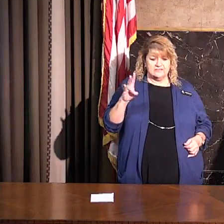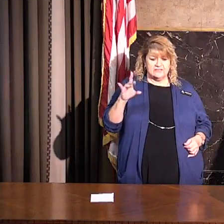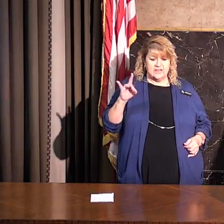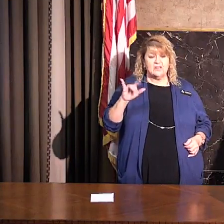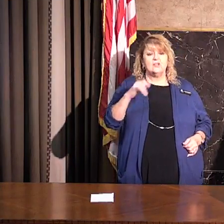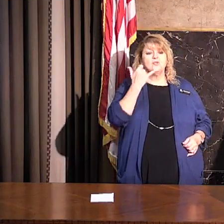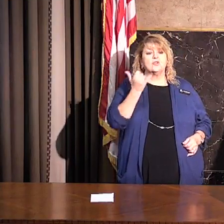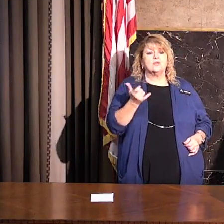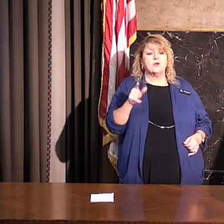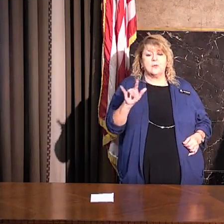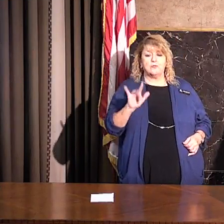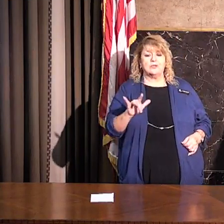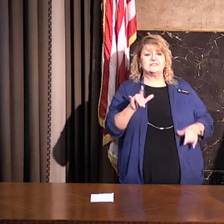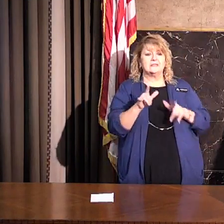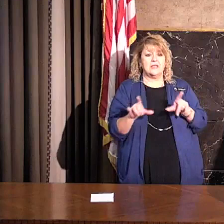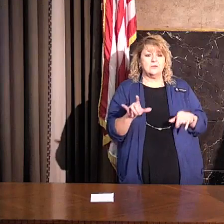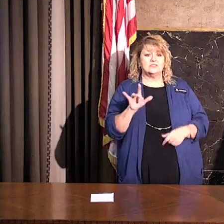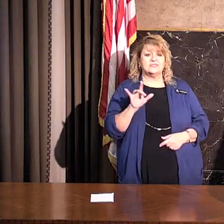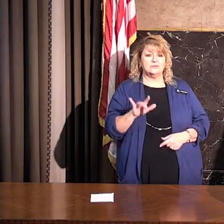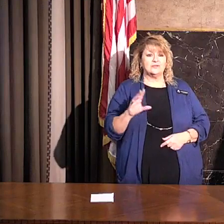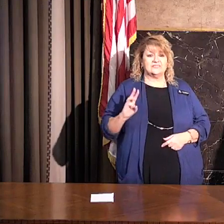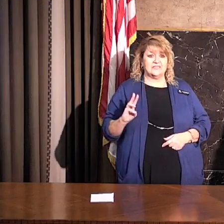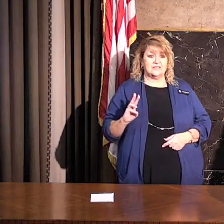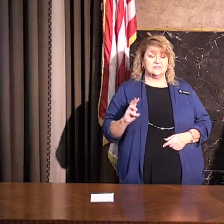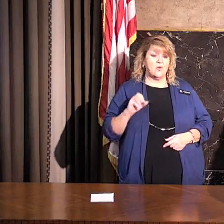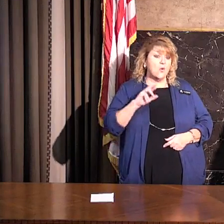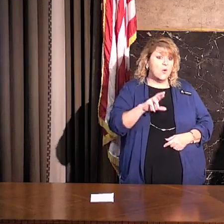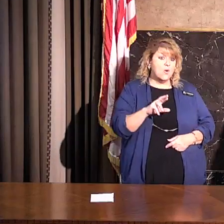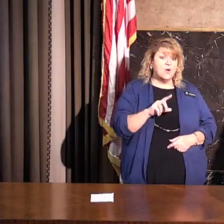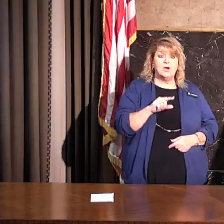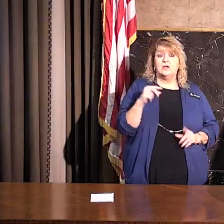Uh you select language and